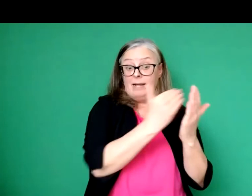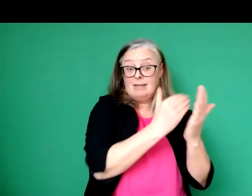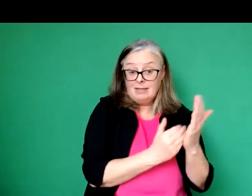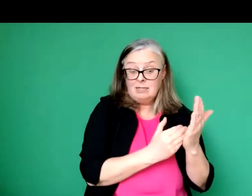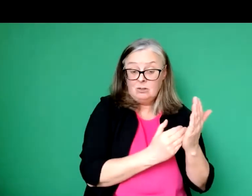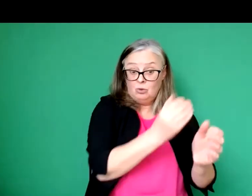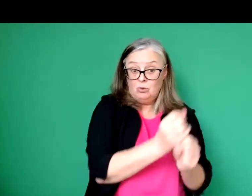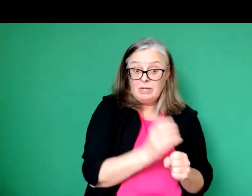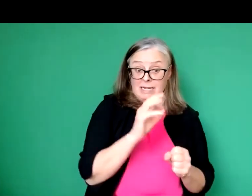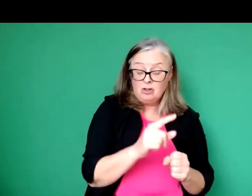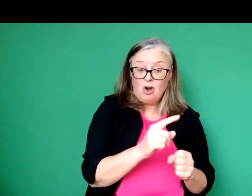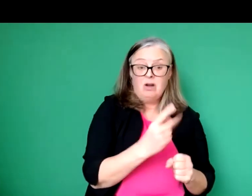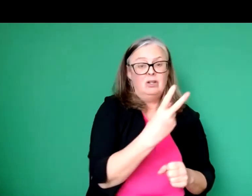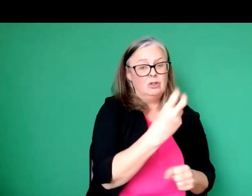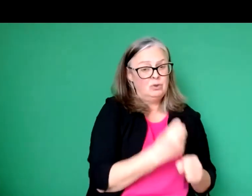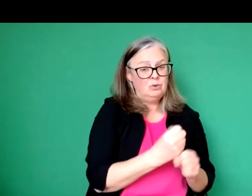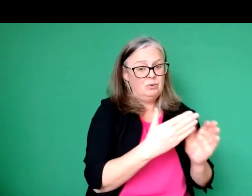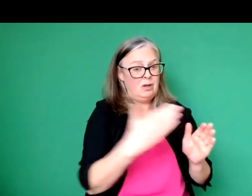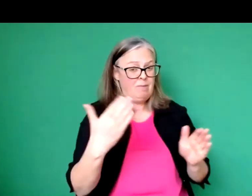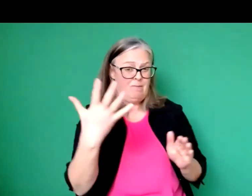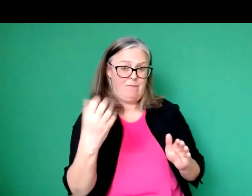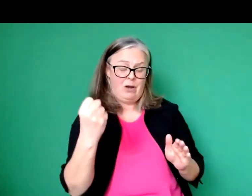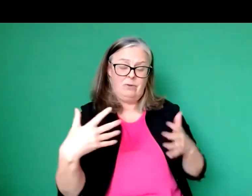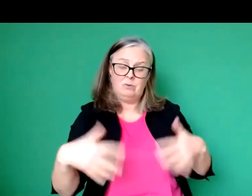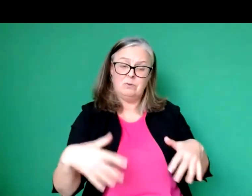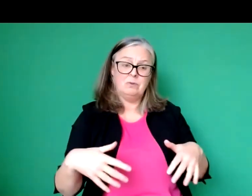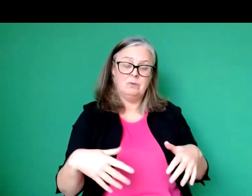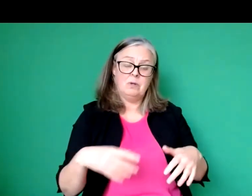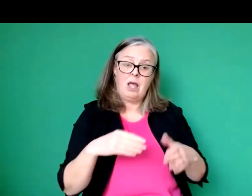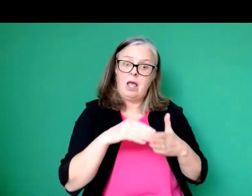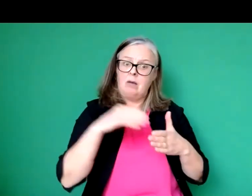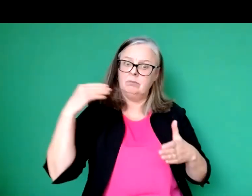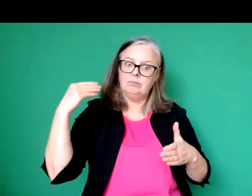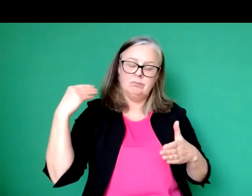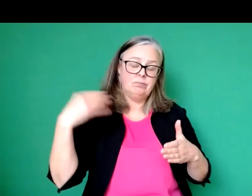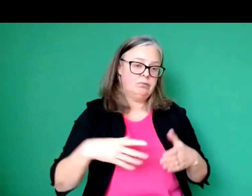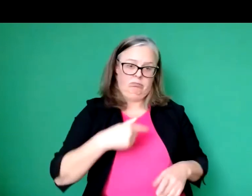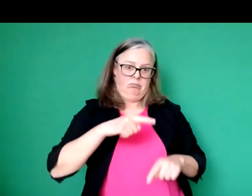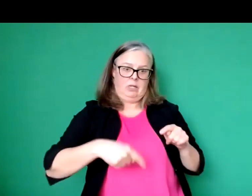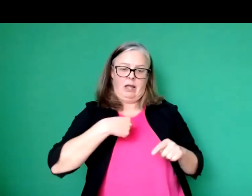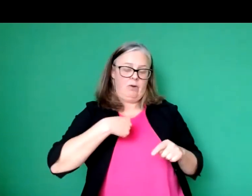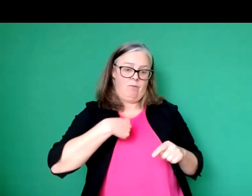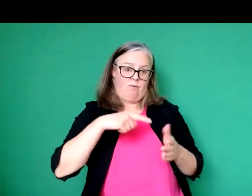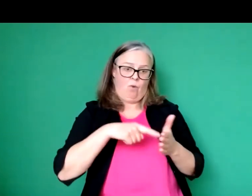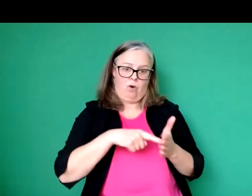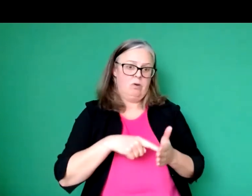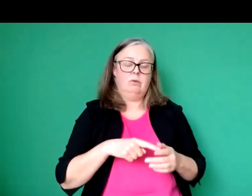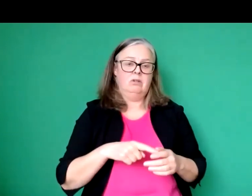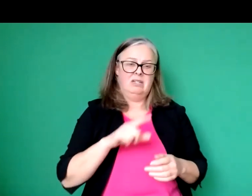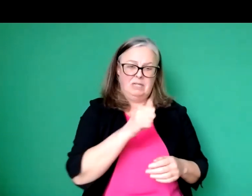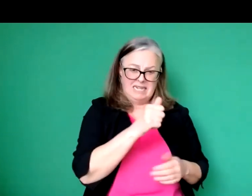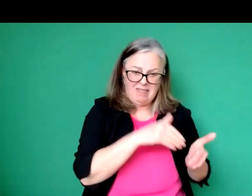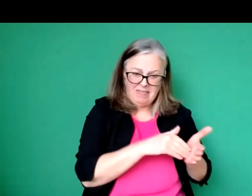um the cost was for me cost prohibitive it was between 10 and 20 000 for purchasing the dog